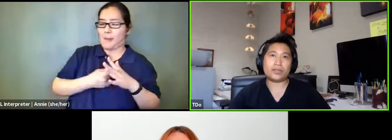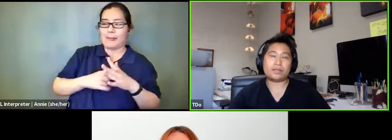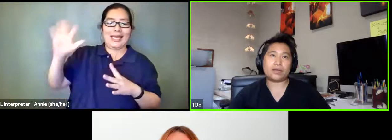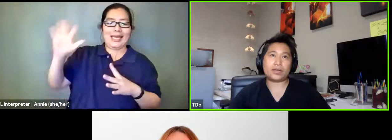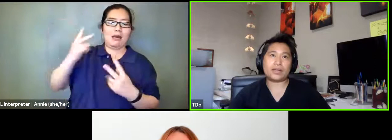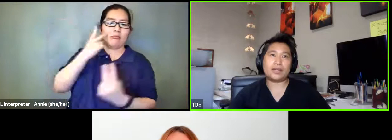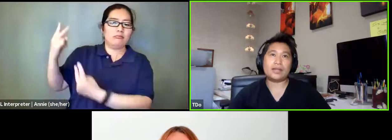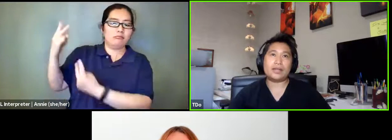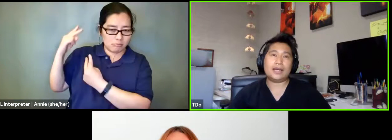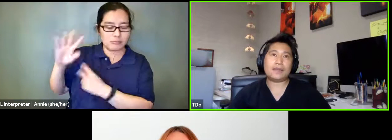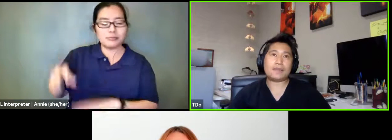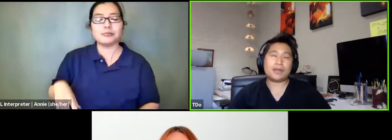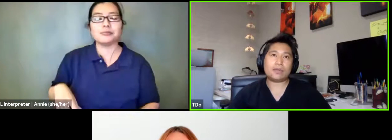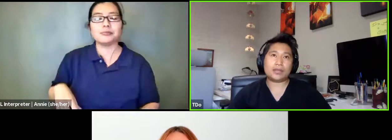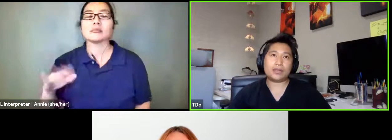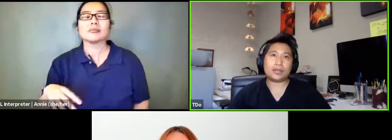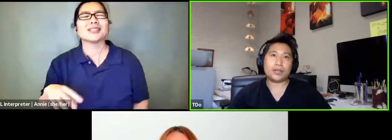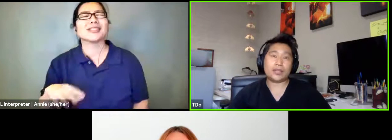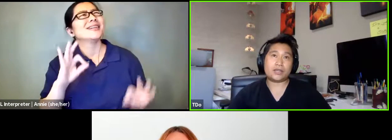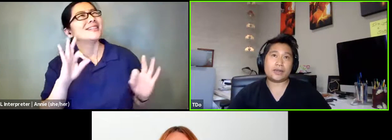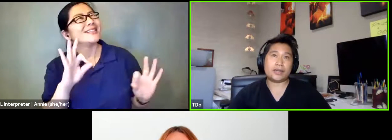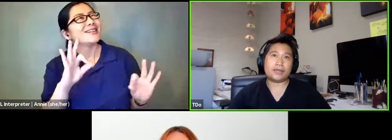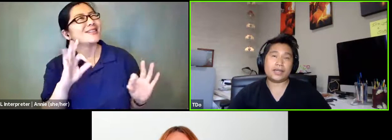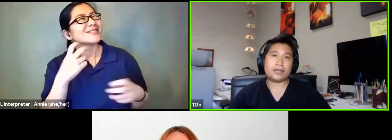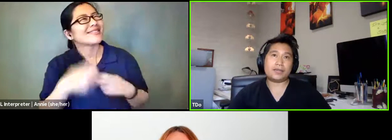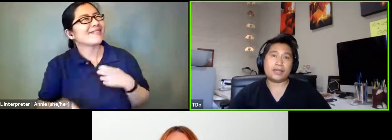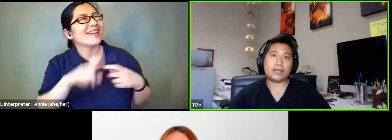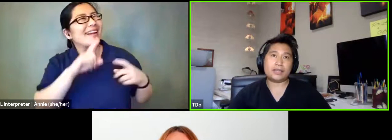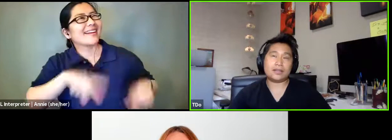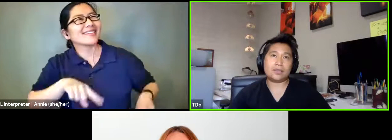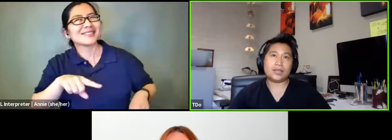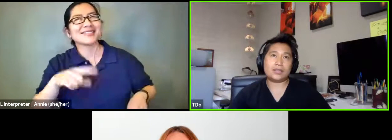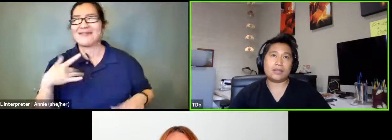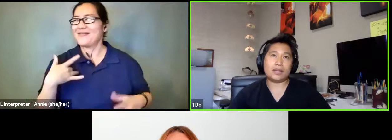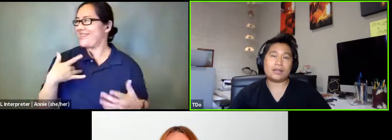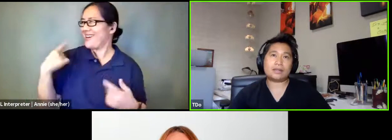felt supported. If I am being really, really transparent and getting into the weeds of things,